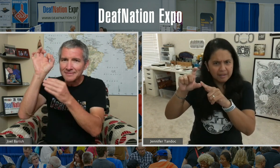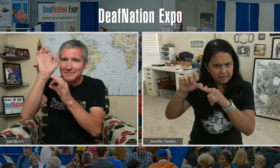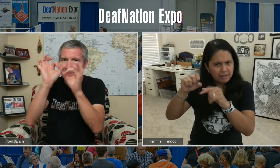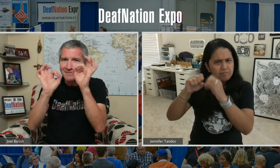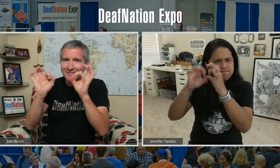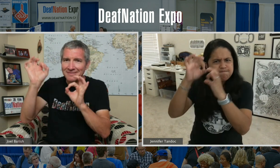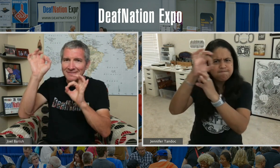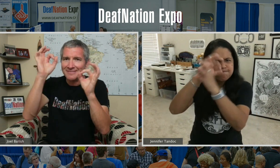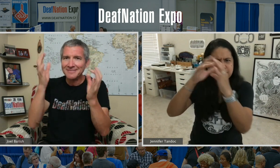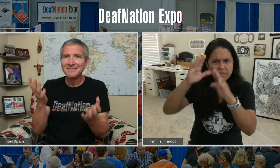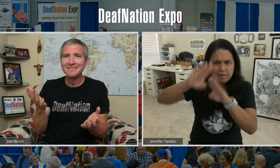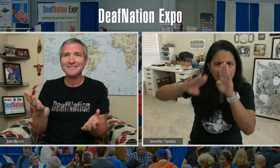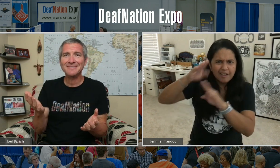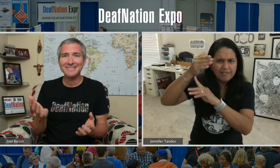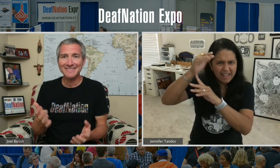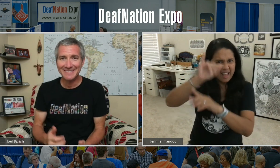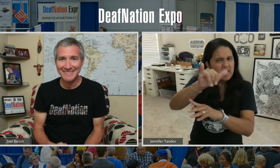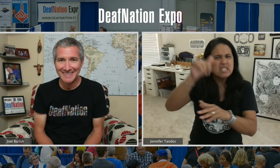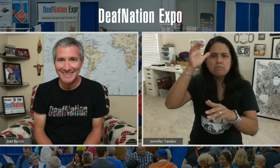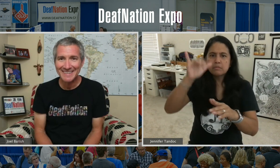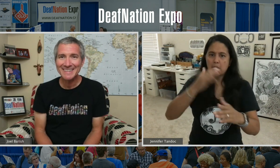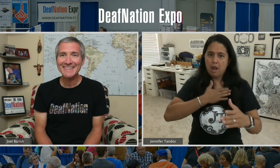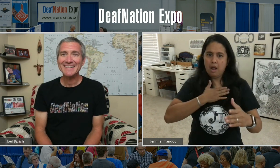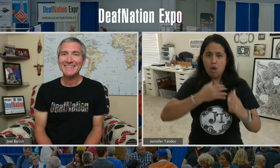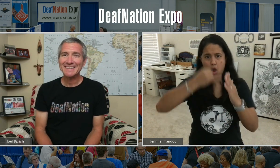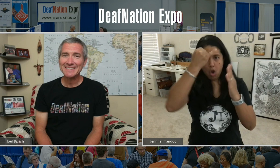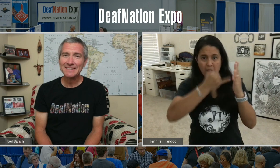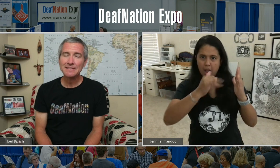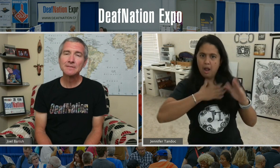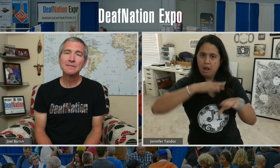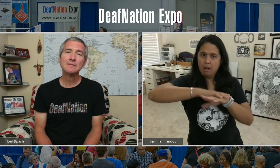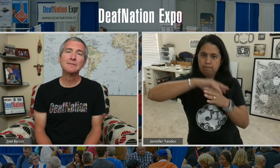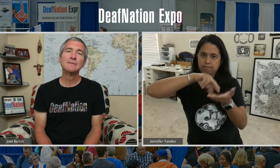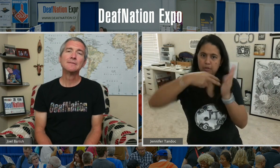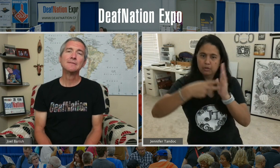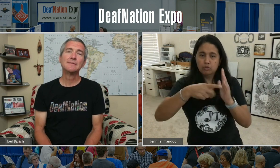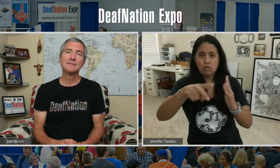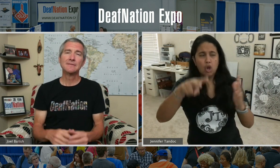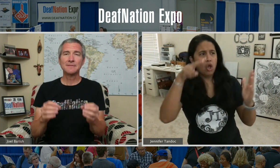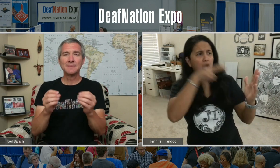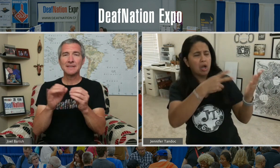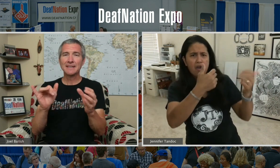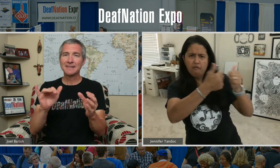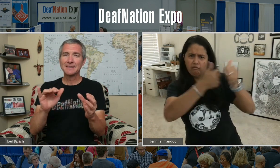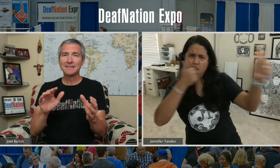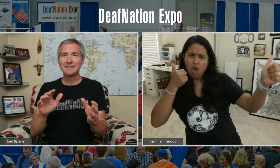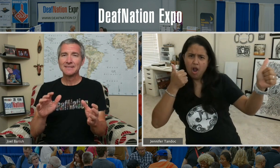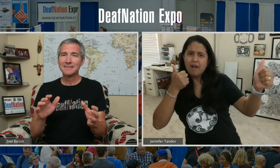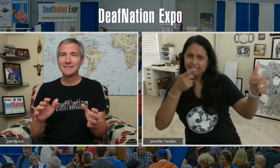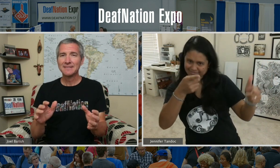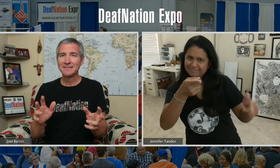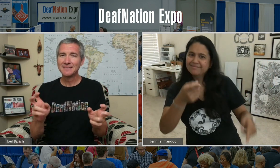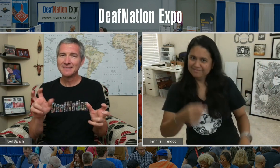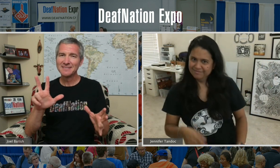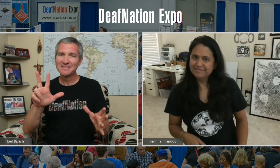More details and craters. Footsteps and the flag. That’s my art. That’s what I do on purpose. You can look at it from far away…